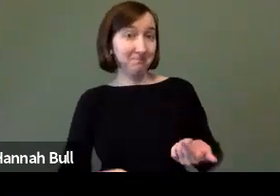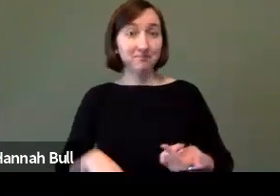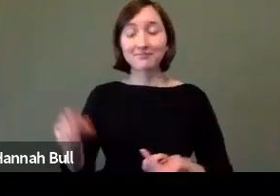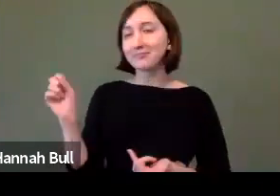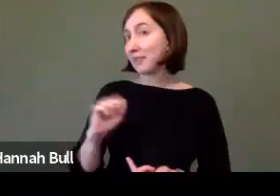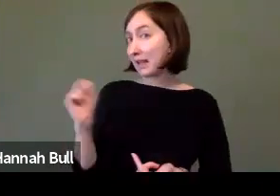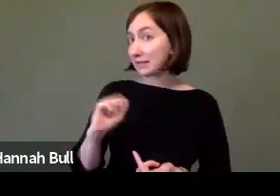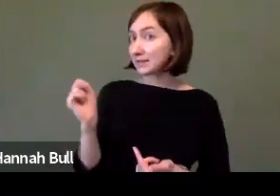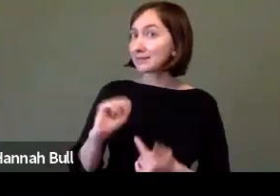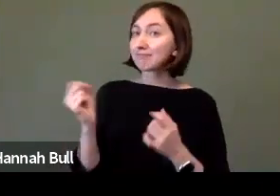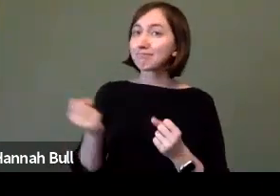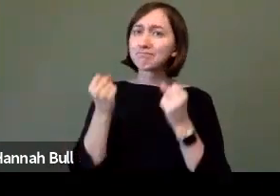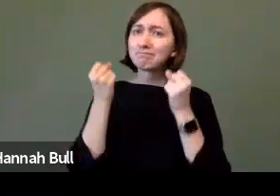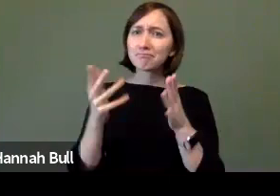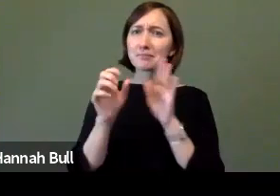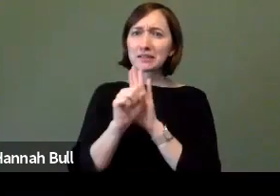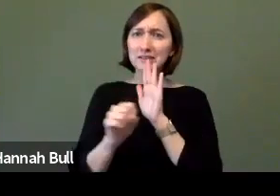also have those centers for the visually impaired.